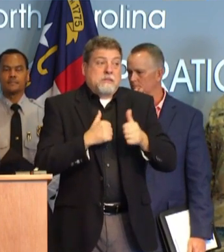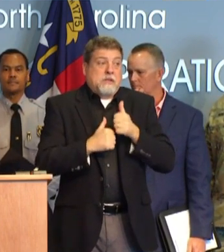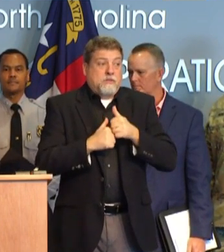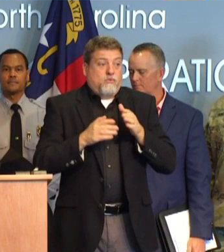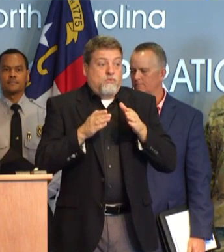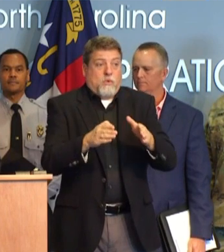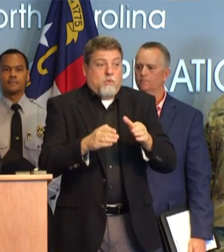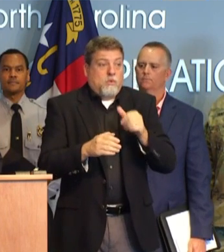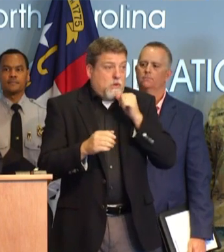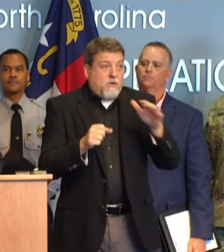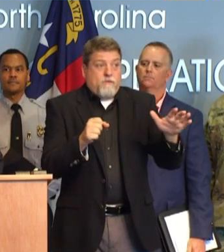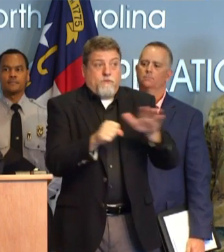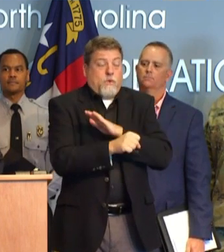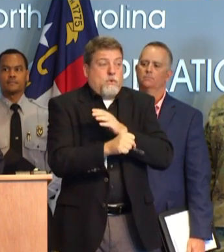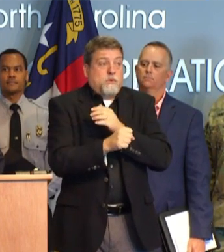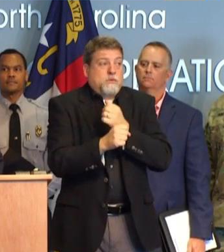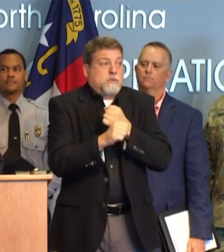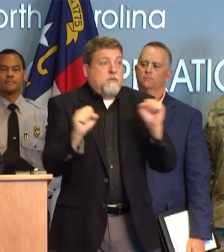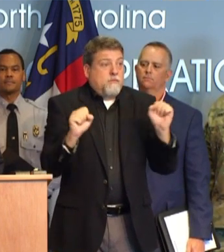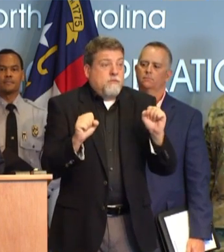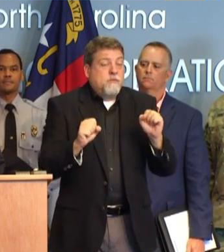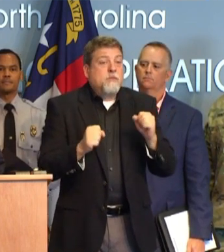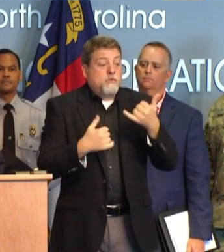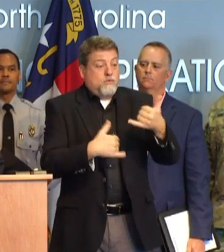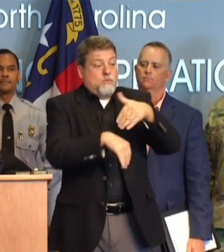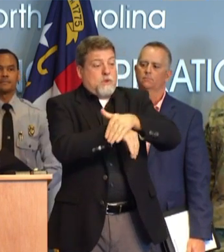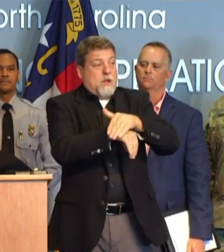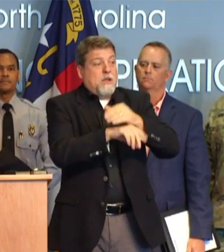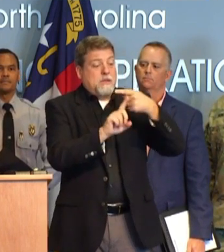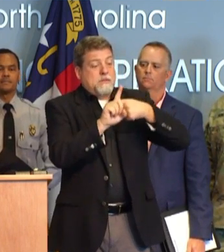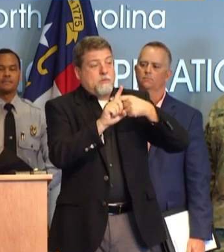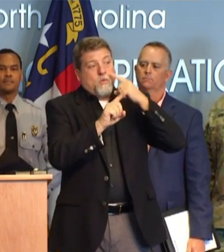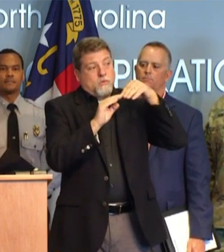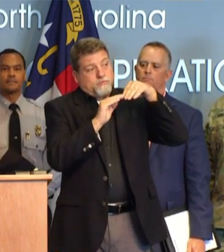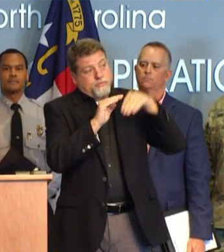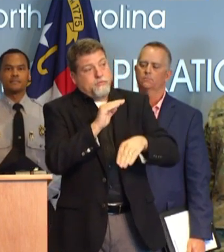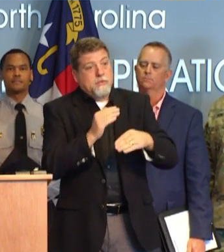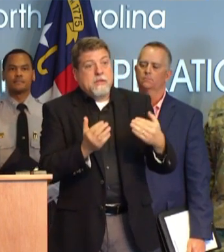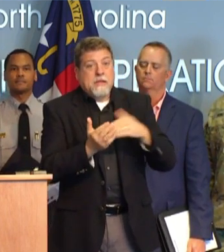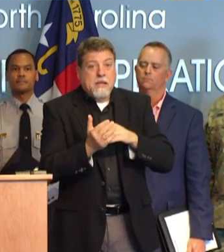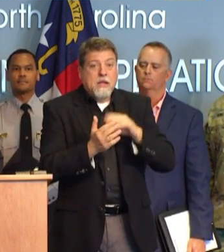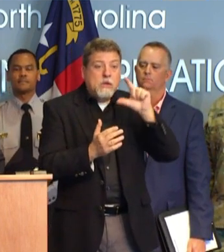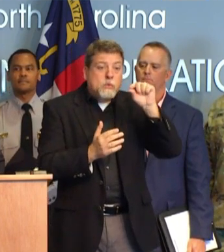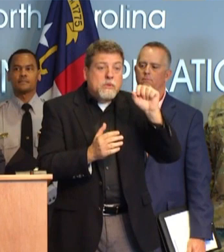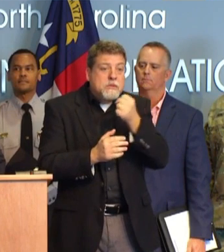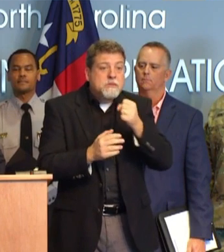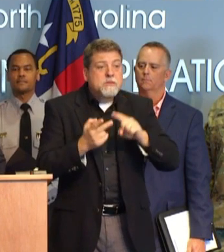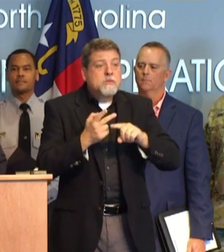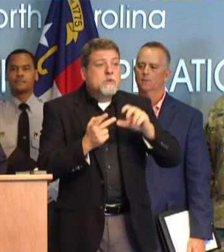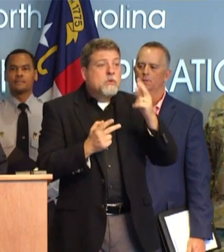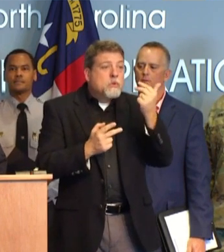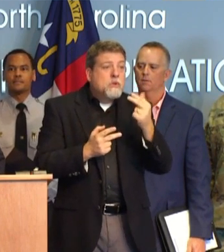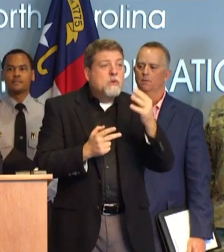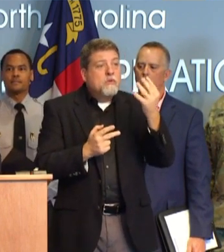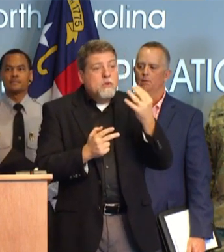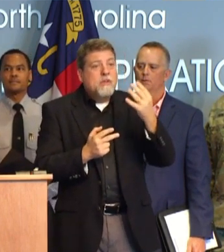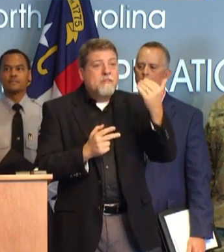THIS IS IMPORTANT THIS EVENING AND TOMORROW. WATCH OUT FOR BLACK ICE, ESPECIALLY LATER TONIGHT AND EARLY TOMORROW WHEN